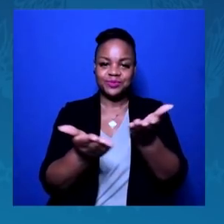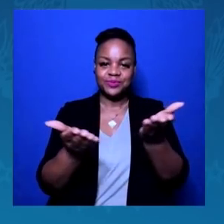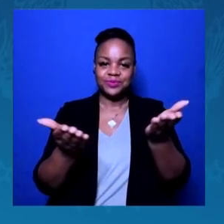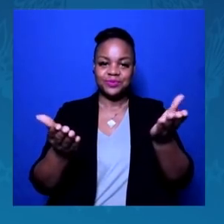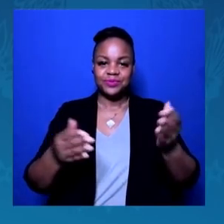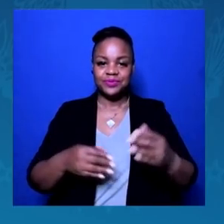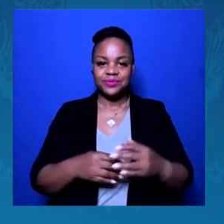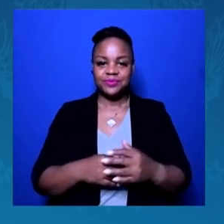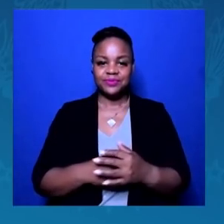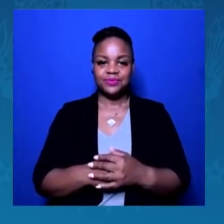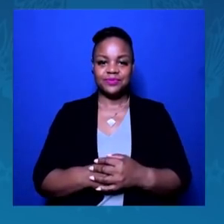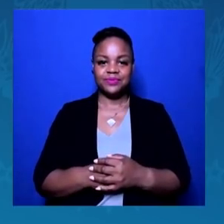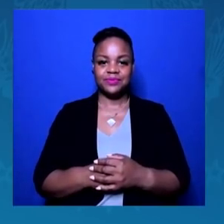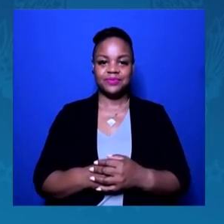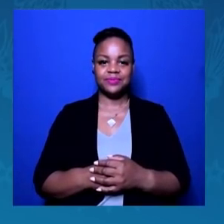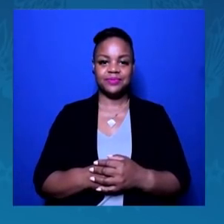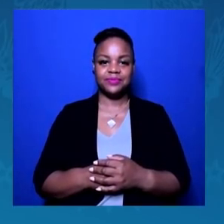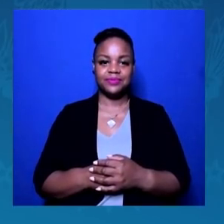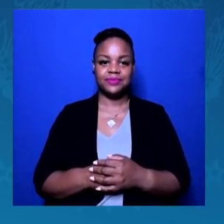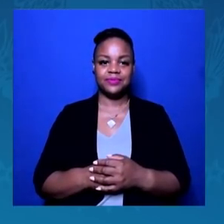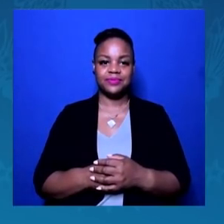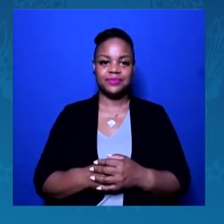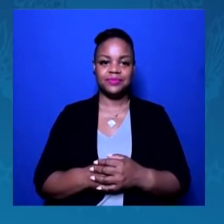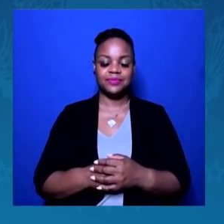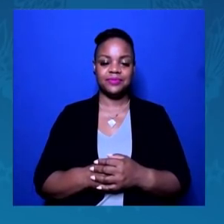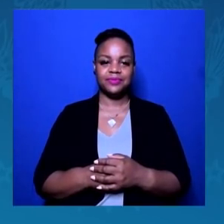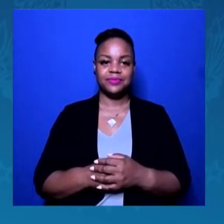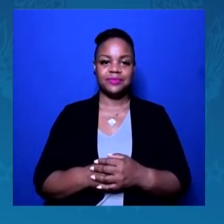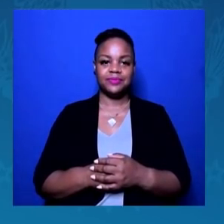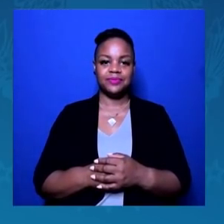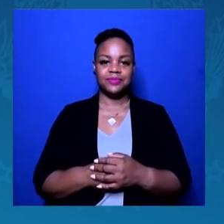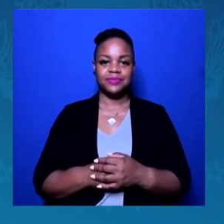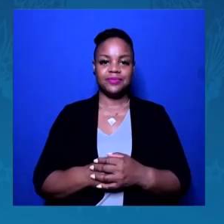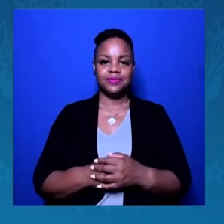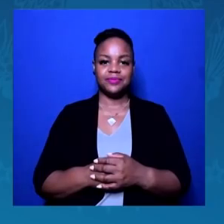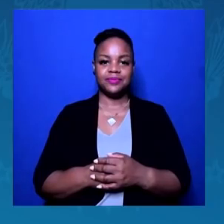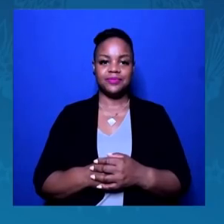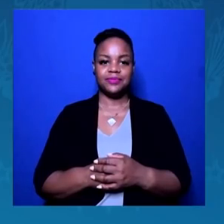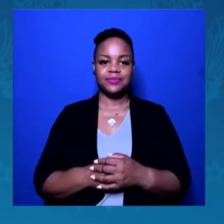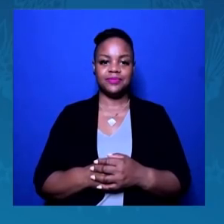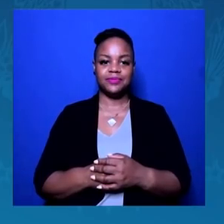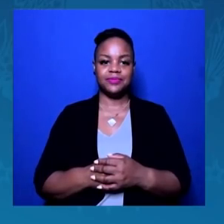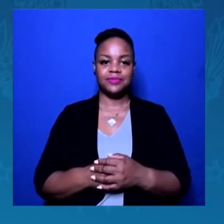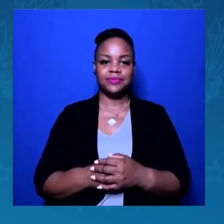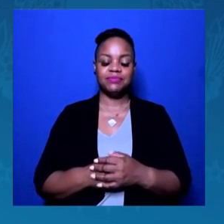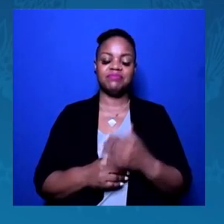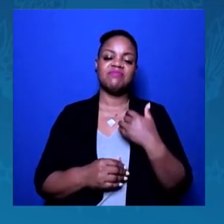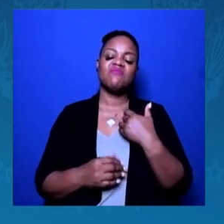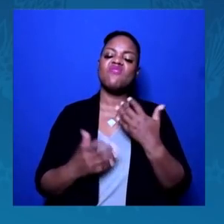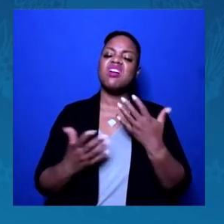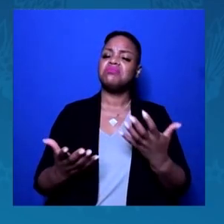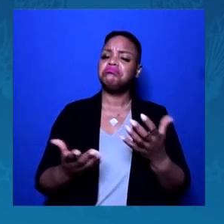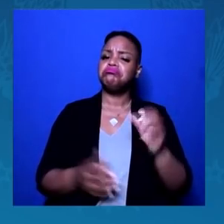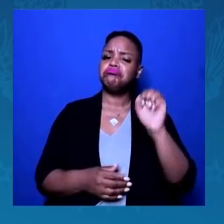I'll give a few remarks and then I'll take questions. First, I want to thank our Vietnamese hosts